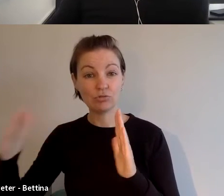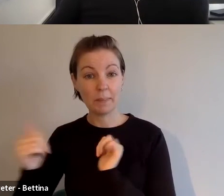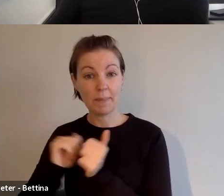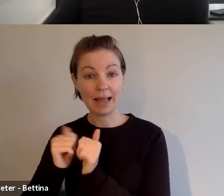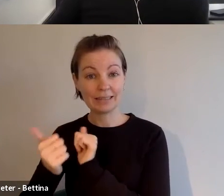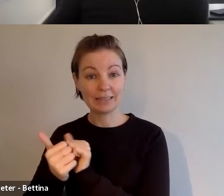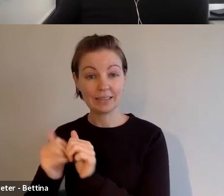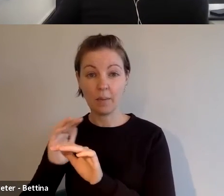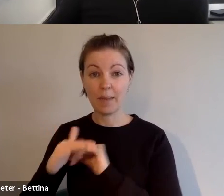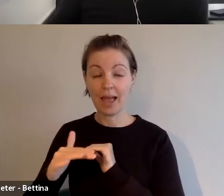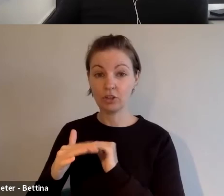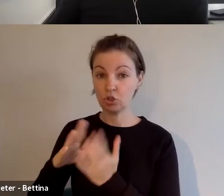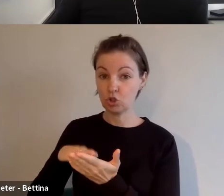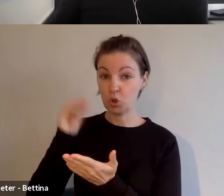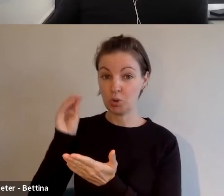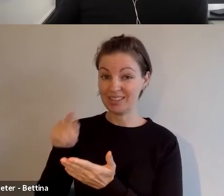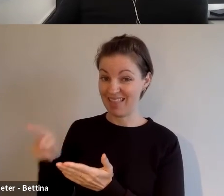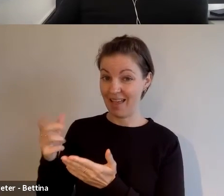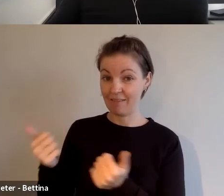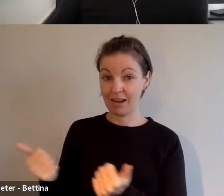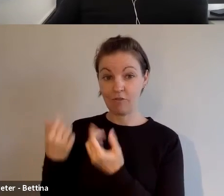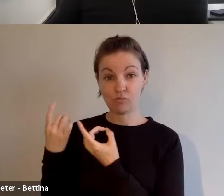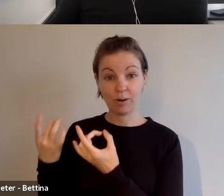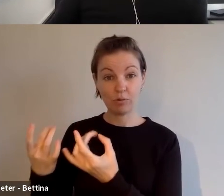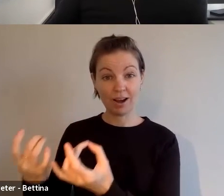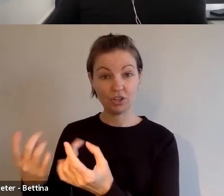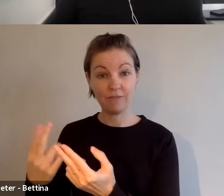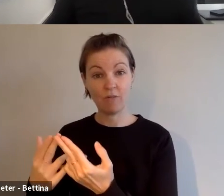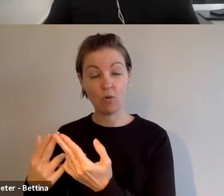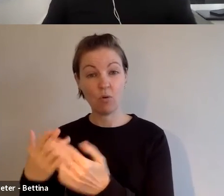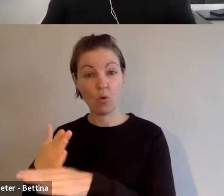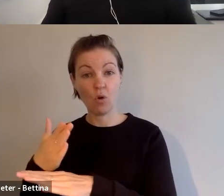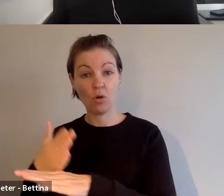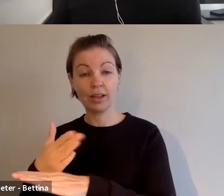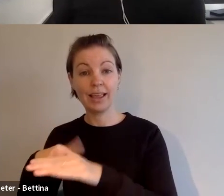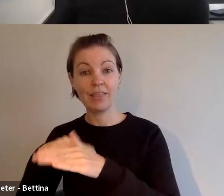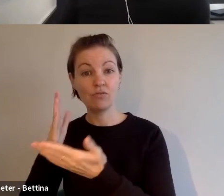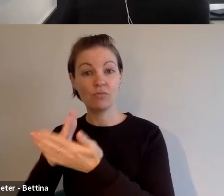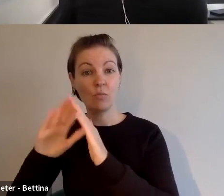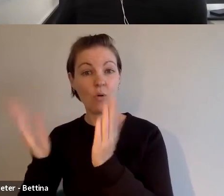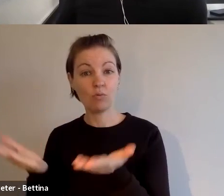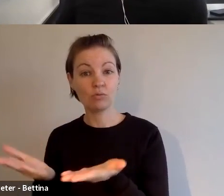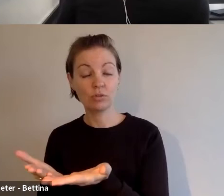students were for these kind of external work ? And if so, did this vary according to their discipline?